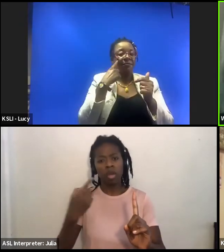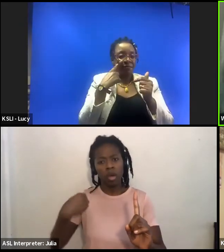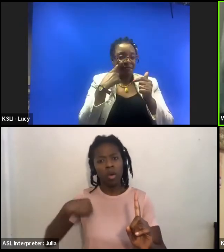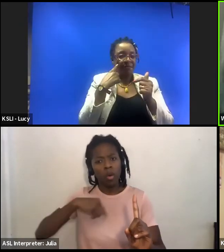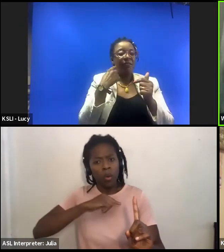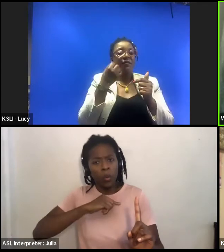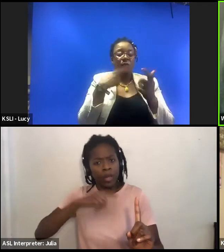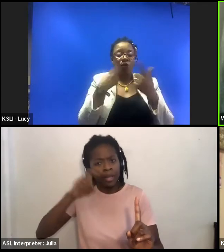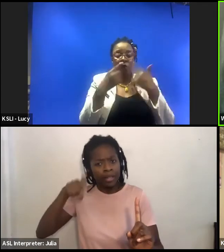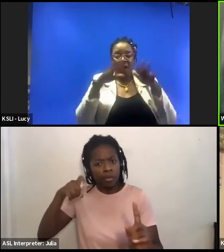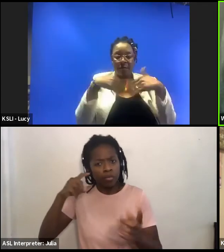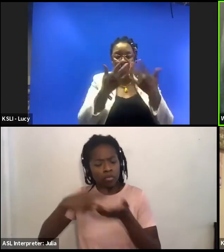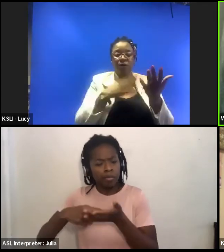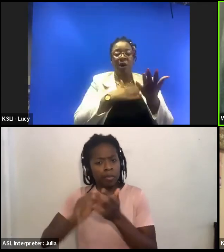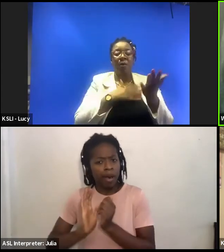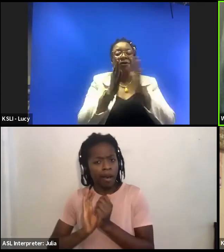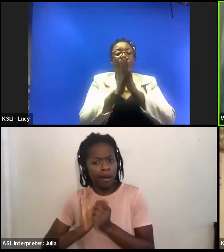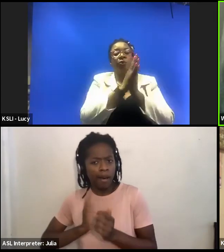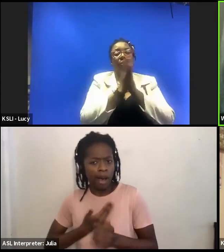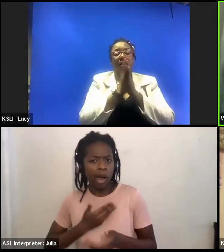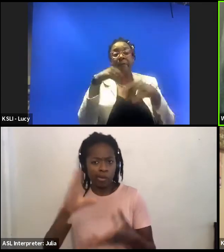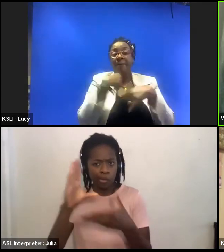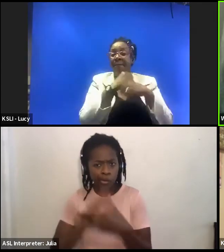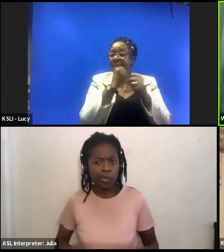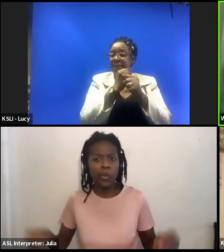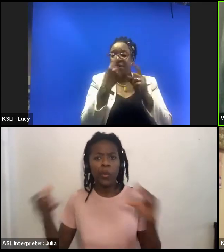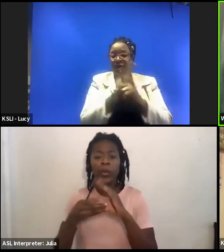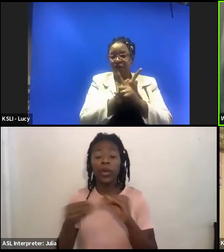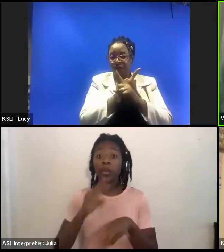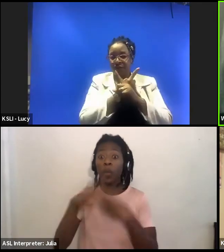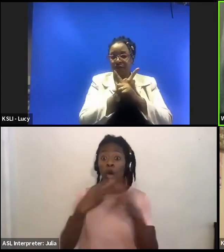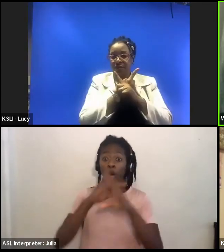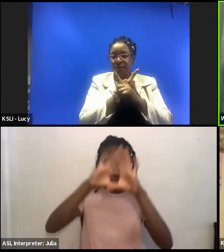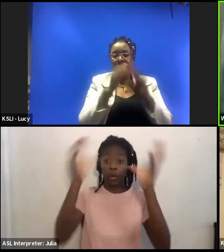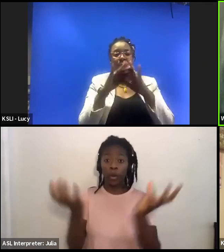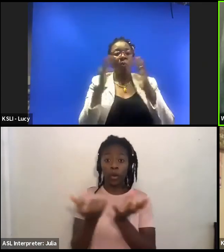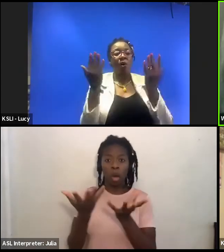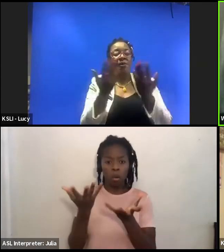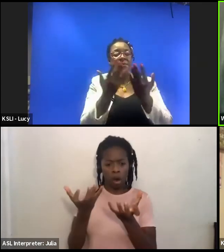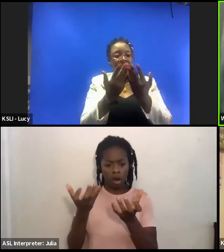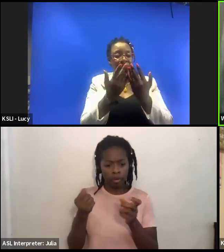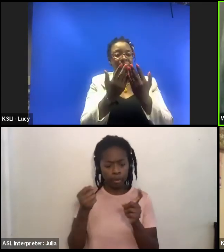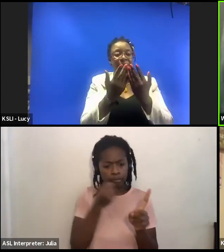and actually making a difference in the world. And after that,